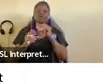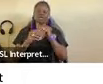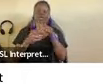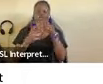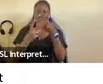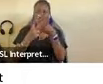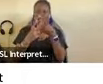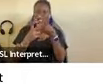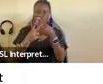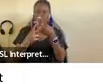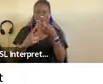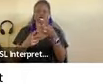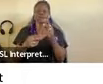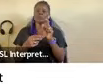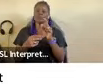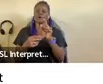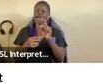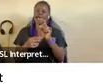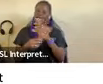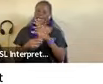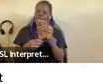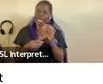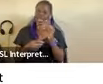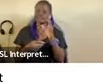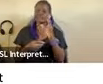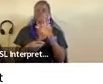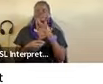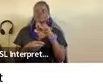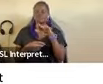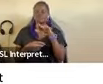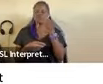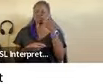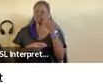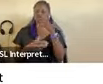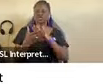control within schools because we know schools are a very common place where